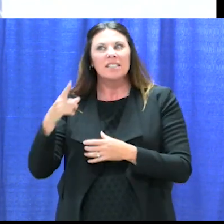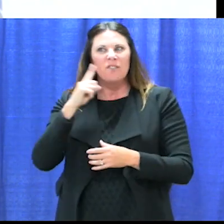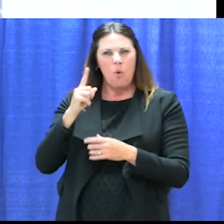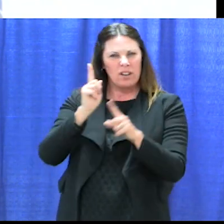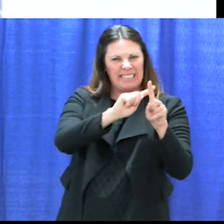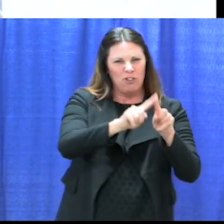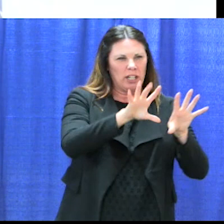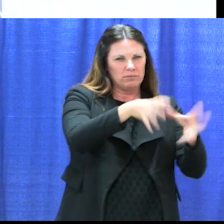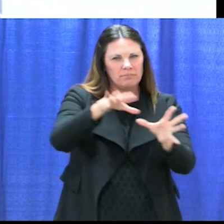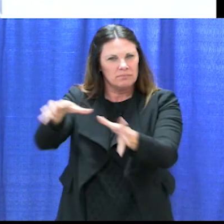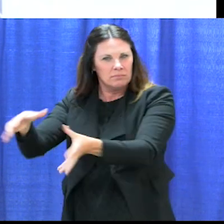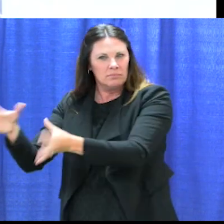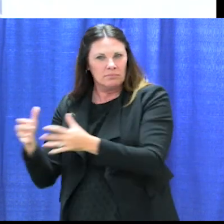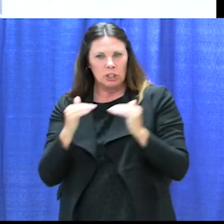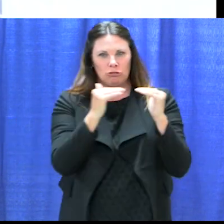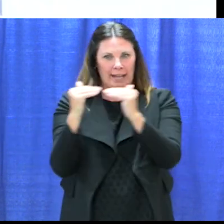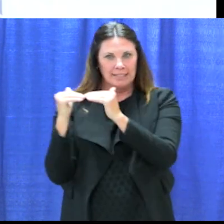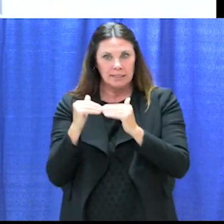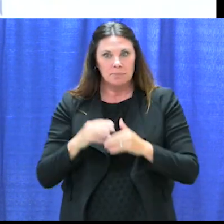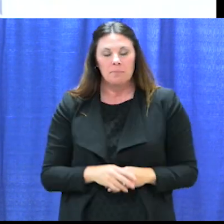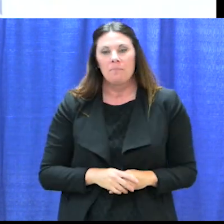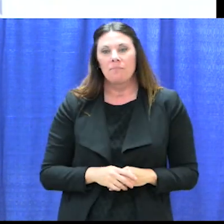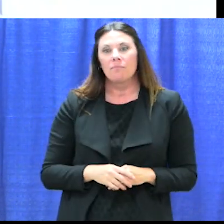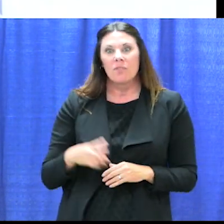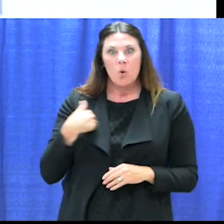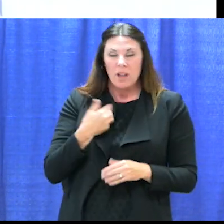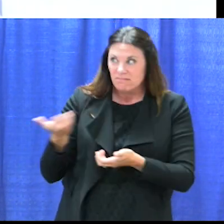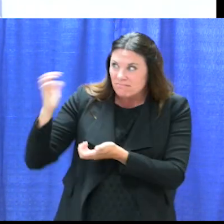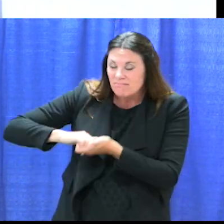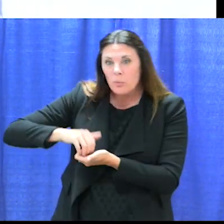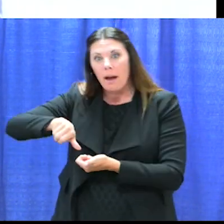We've also partnered up with Code Virginia to offer free online AP computer science test